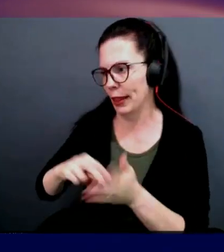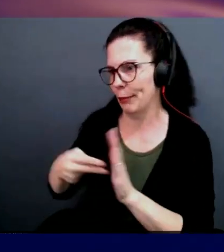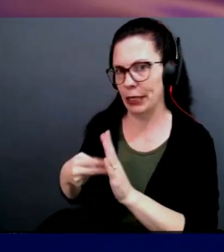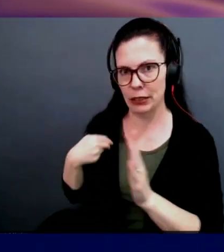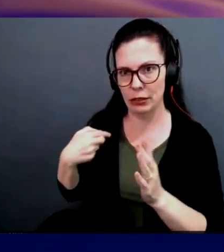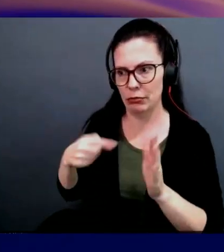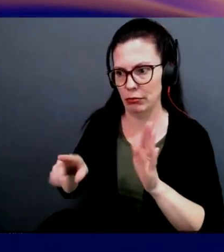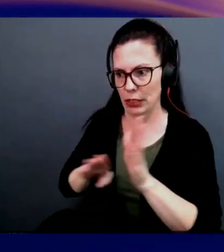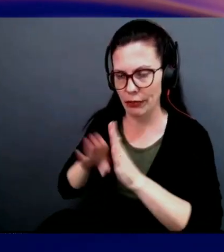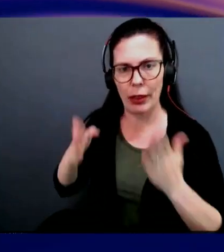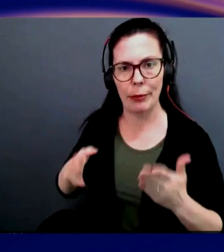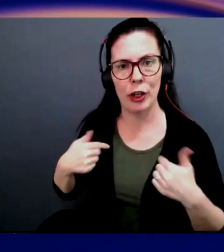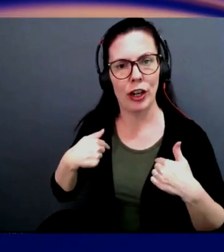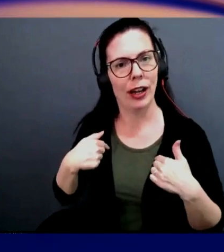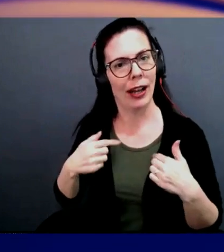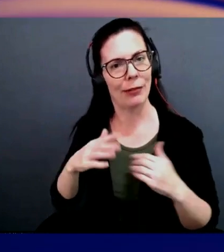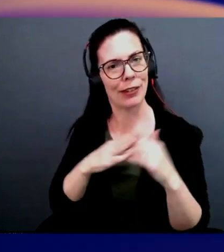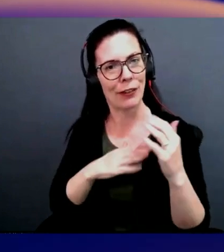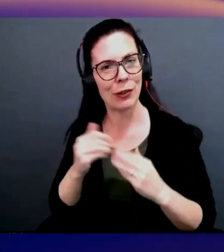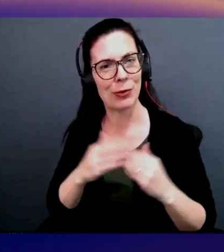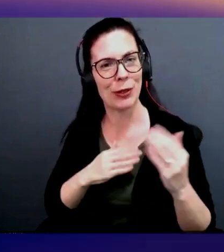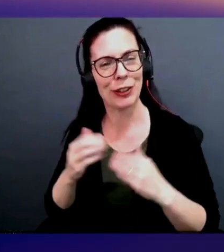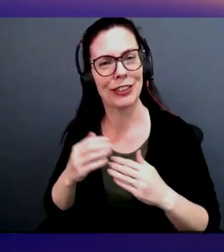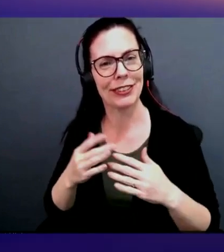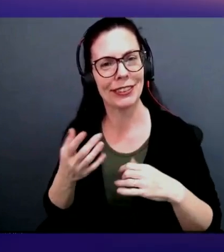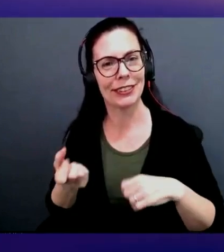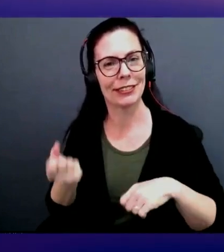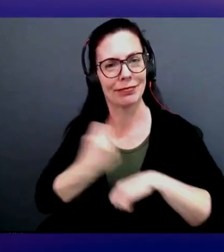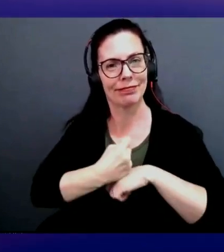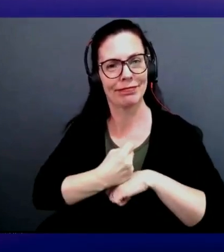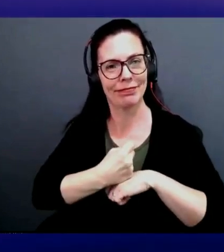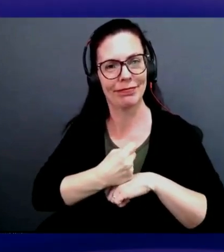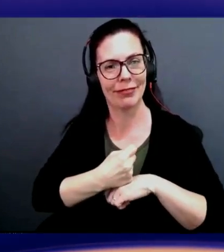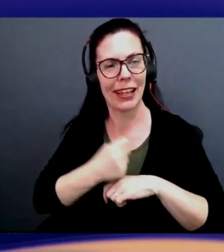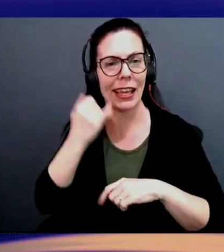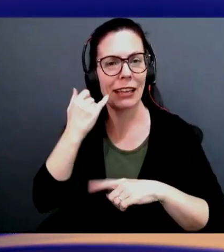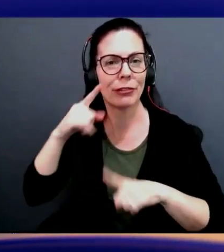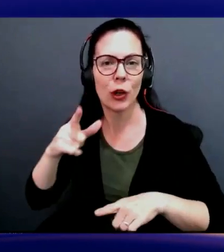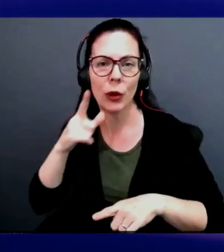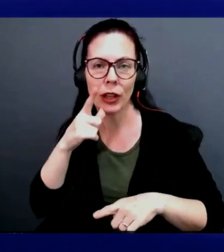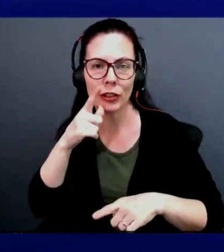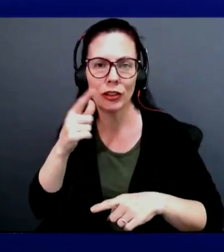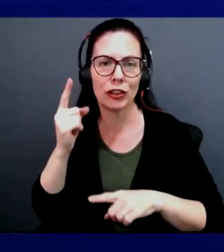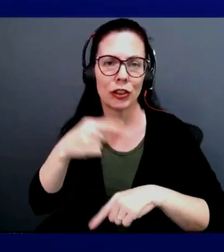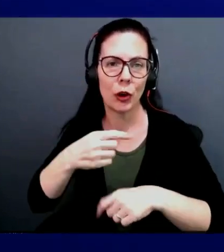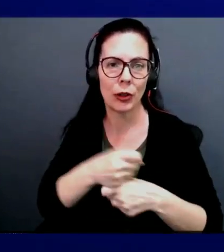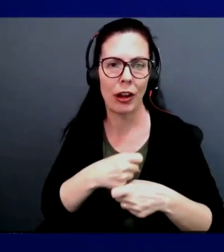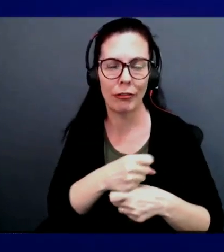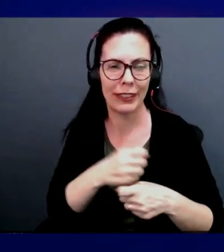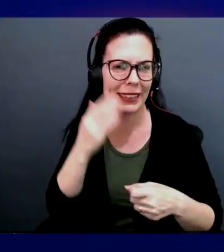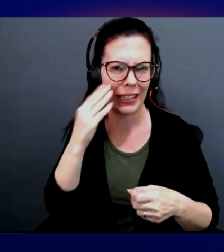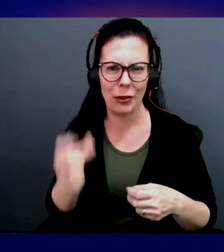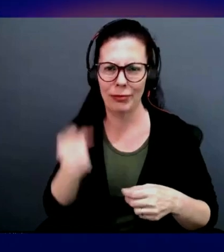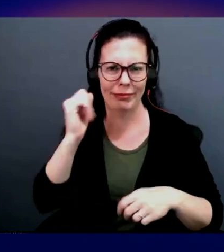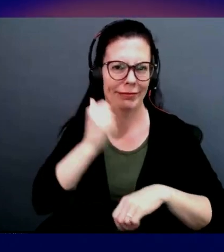I'm more comfortable shutting that environment down if I'm going for a coffee or lunch. Because I know it's gonna be ready in a minute. If I know that it's gonna take 10 minutes